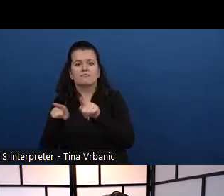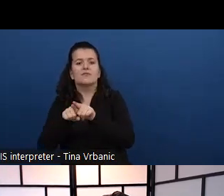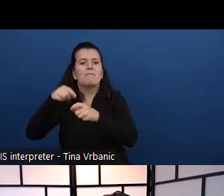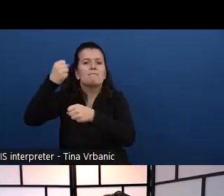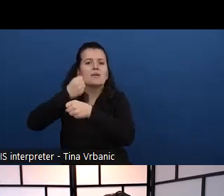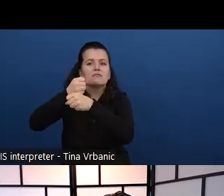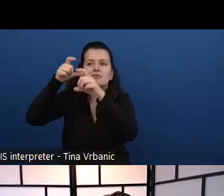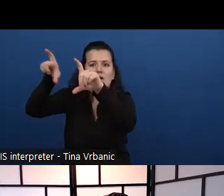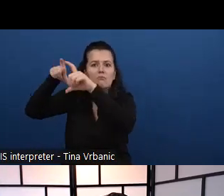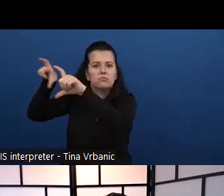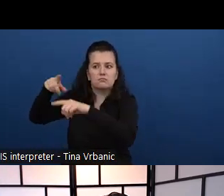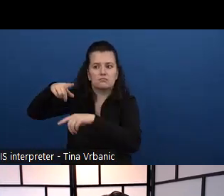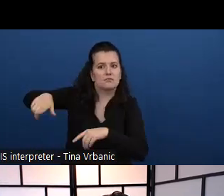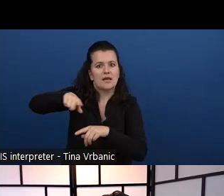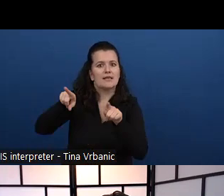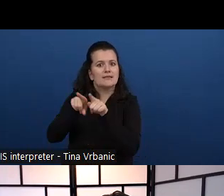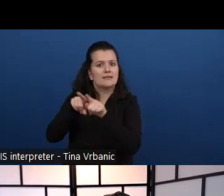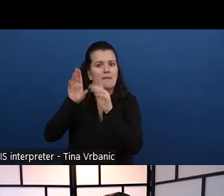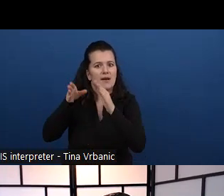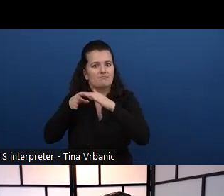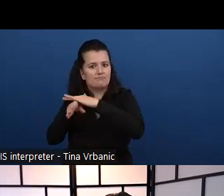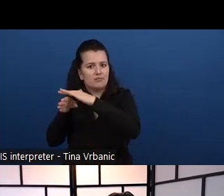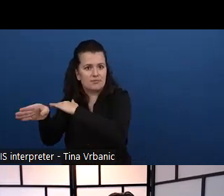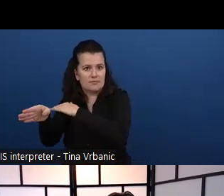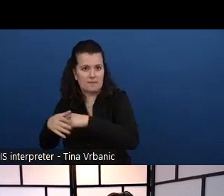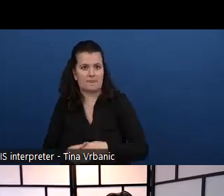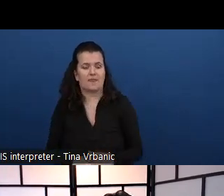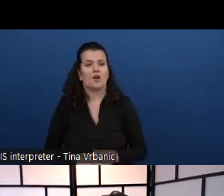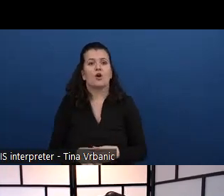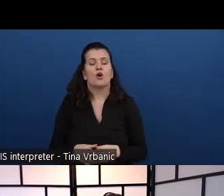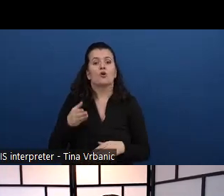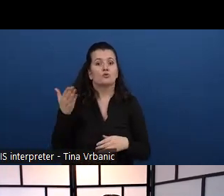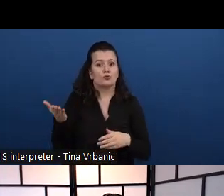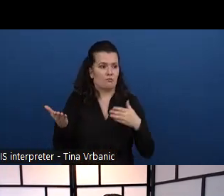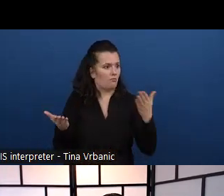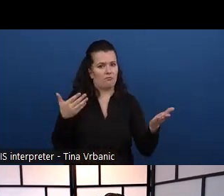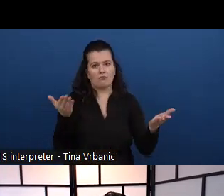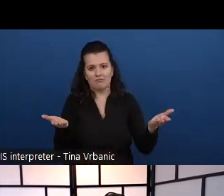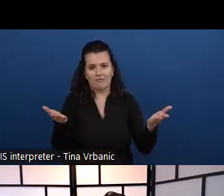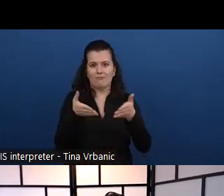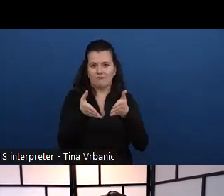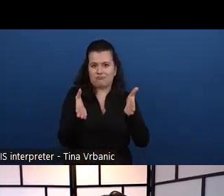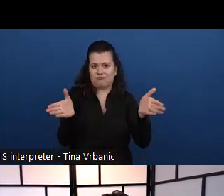So it was really strange because we knew we were going to have a European directive, but